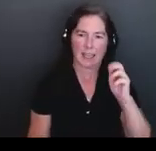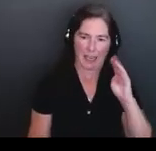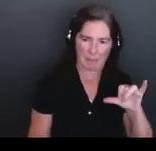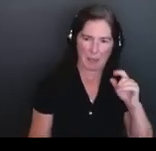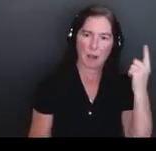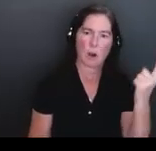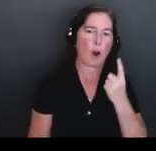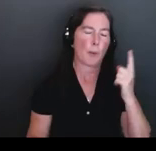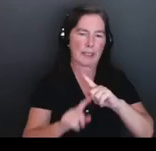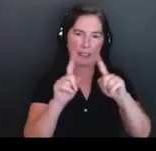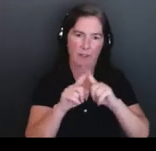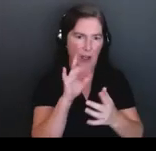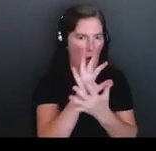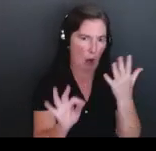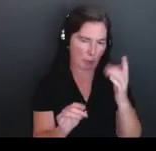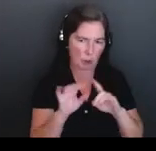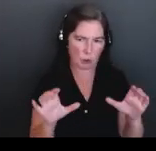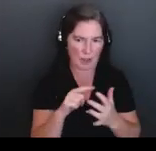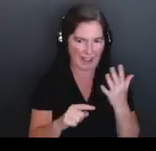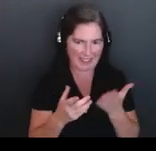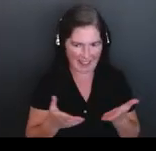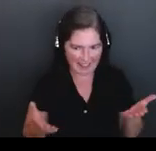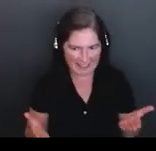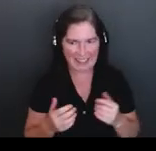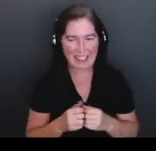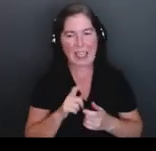an e-mail, every time it's a new post. That way they don't miss out. They don't have to come in and check the post, they can just get notified some how that there is a new post.